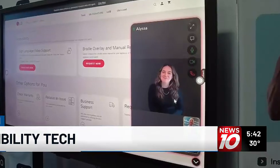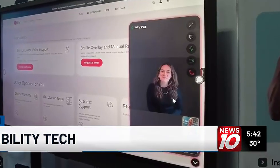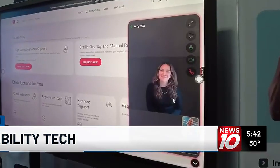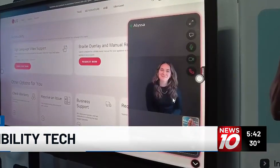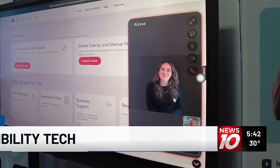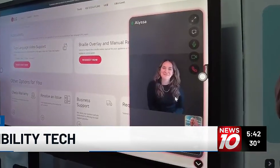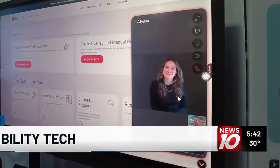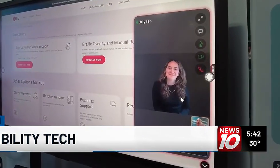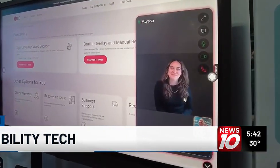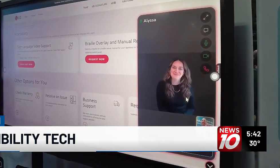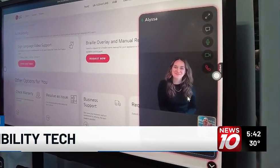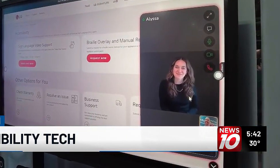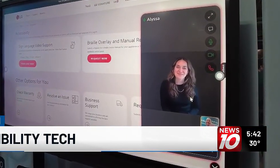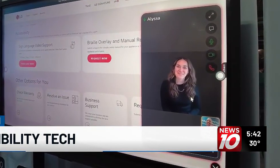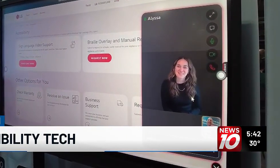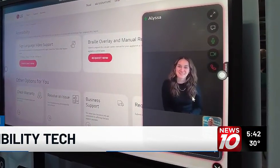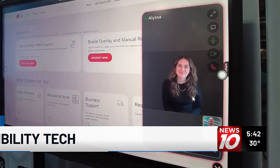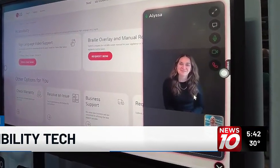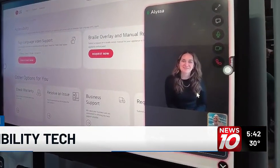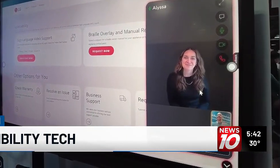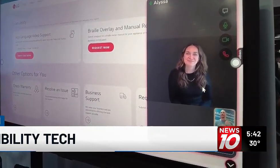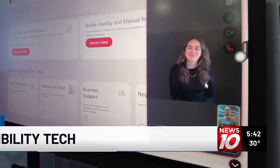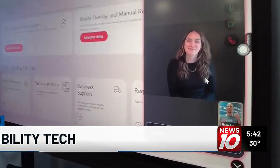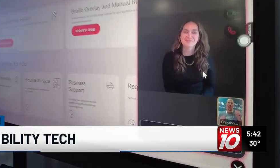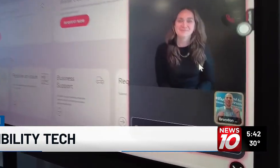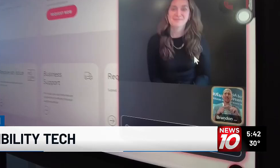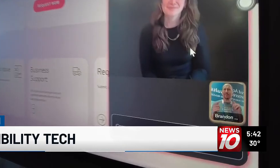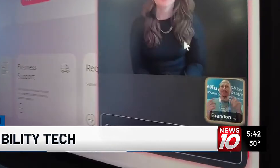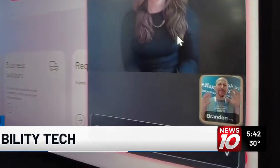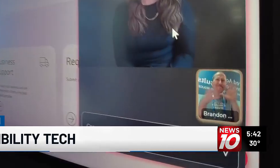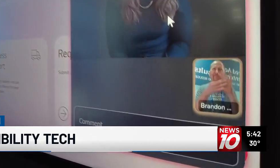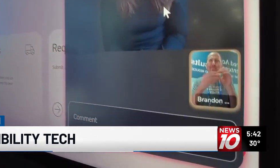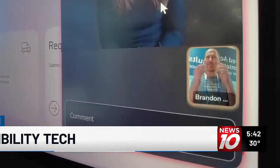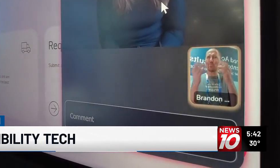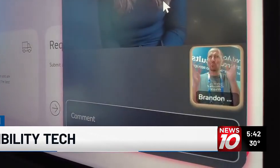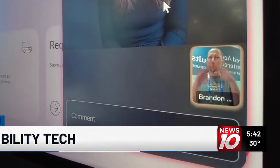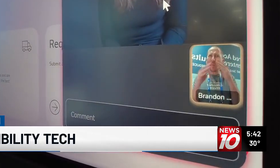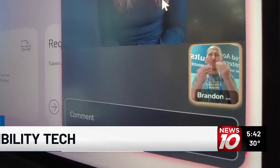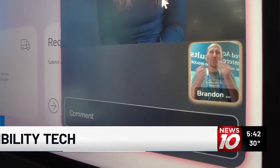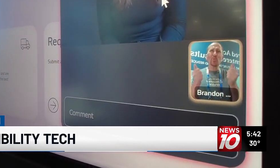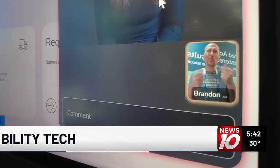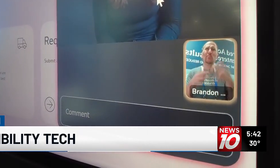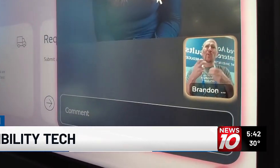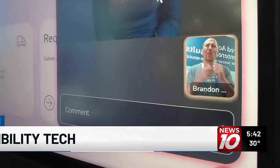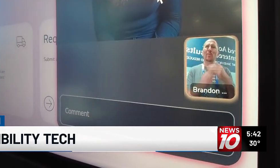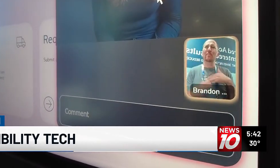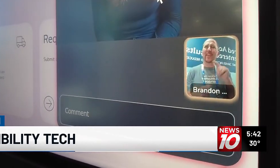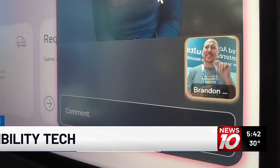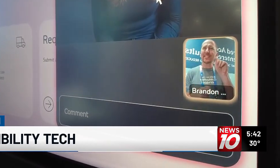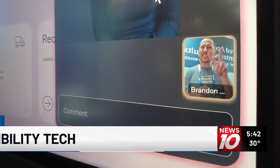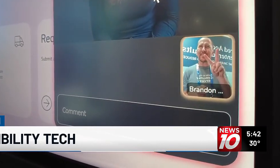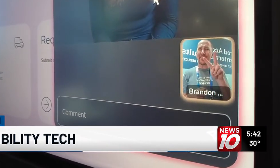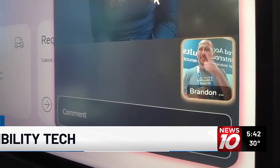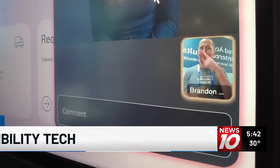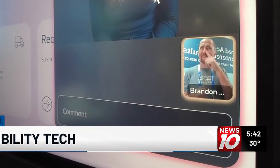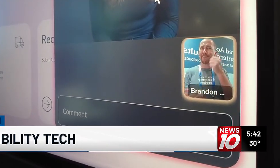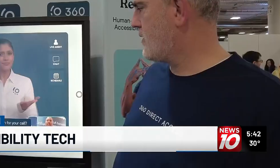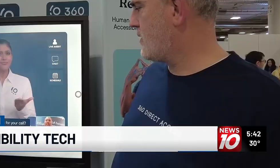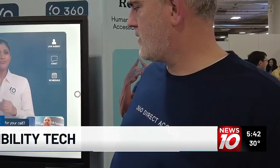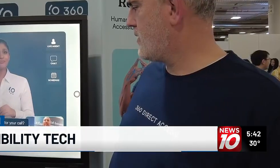PEOPLE AND THIS YEAR'S MOST MEANINGFUL PEOPLE AND THIS YEAR'S MOST MEANINGFUL INNOVATIONS. PEOPLE AND THIS YEAR'S MOST MEANINGFUL INNOVATIONS. ABOUT MEANINGFUL INNOVATIONS. ABOUT MEANINGFUL INNOVATIONS. ABOUT SCREENS MEANINGFUL INNOVATIONS. ABOUT SCREENS OR MEANINGFUL INNOVATIONS. ABOUT SCREENS OR SPEED? MEANINGFUL INNOVATIONS. ABOUT SCREENS OR SPEED? THEY MEANINGFUL INNOVATIONS. ABOUT SCREENS OR SPEED? THEY WERE SCREENS OR SPEED? THEY WERE SCREENS OR SPEED? THEY WERE ABOUT SCREENS OR SPEED? THEY WERE ABOUT INDEPENDENTS SCREENS OR SPEED? THEY WERE ABOUT INDEPENDENTS LIKE SCREENS OR SPEED? THEY WERE ABOUT INDEPENDENTS LIKE THIS. ABOUT INDEPENDENTS LIKE THIS. ABOUT INDEPENDENTS LIKE THIS. TECHNOLOGY ABOUT INDEPENDENTS LIKE THIS. TECHNOLOGY IS ABOUT INDEPENDENTS LIKE THIS. TECHNOLOGY IS CALLED ABOUT INDEPENDENTS LIKE THIS. TECHNOLOGY IS CALLED 3.60 TECHNOLOGY IS CALLED 3.60 TECHNOLOGY IS CALLED 3.60 DIRECT TECHNOLOGY IS CALLED 3.60 DIRECT ACCESS. TECHNOLOGY IS CALLED 3.60 DIRECT ACCESS. IT TECHNOLOGY IS CALLED 3.60 DIRECT ACCESS. IT HELPS TECHNOLOGY IS CALLED 3.60 DIRECT ACCESS. IT HELPS PEOPLE